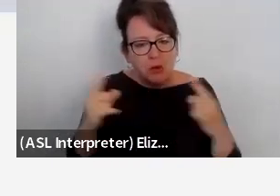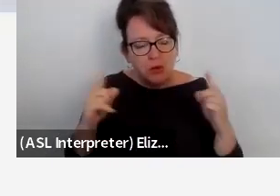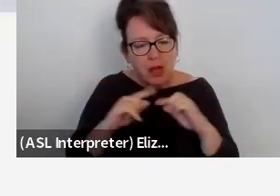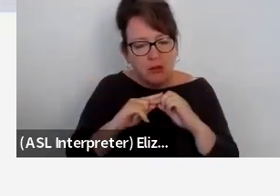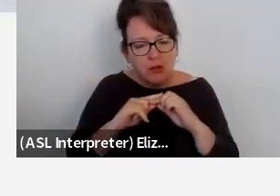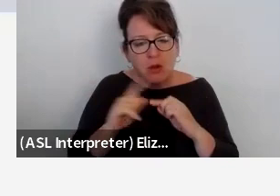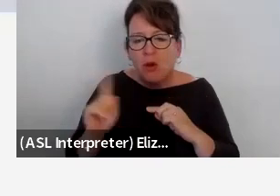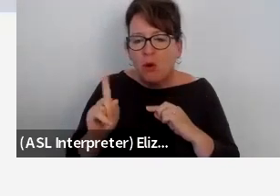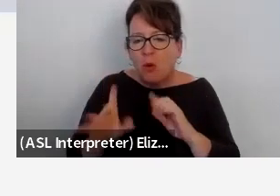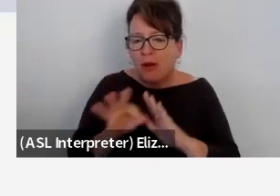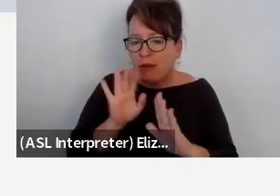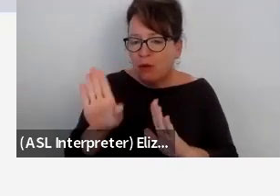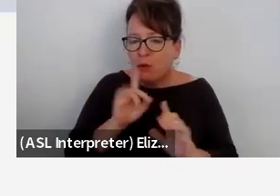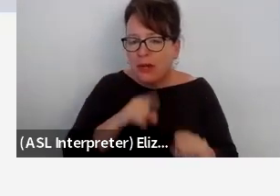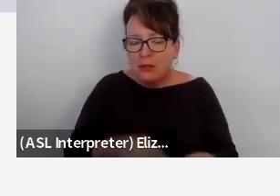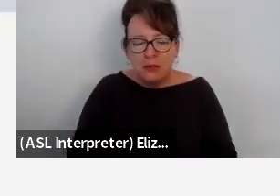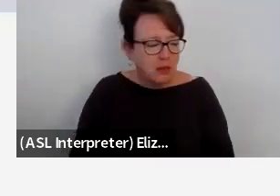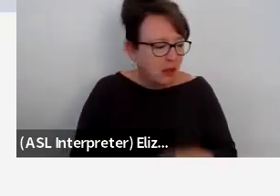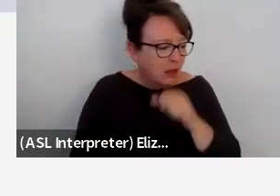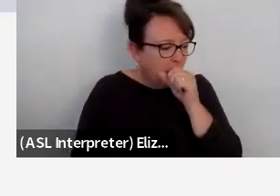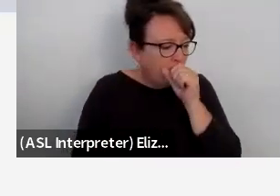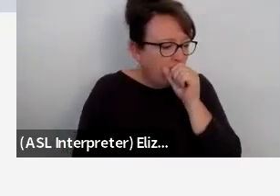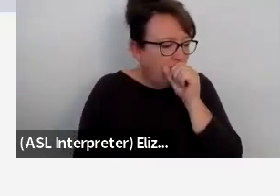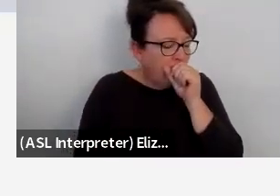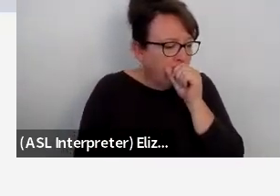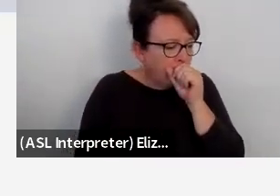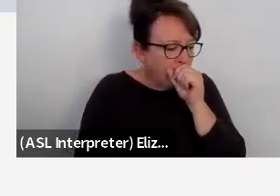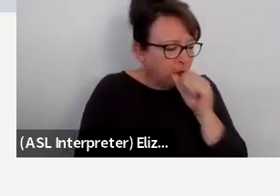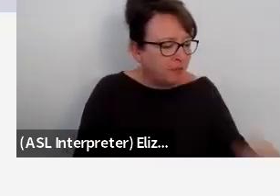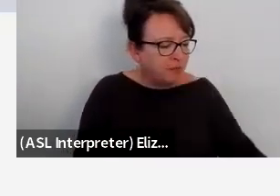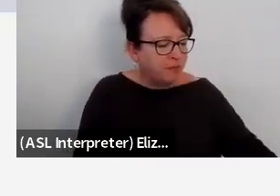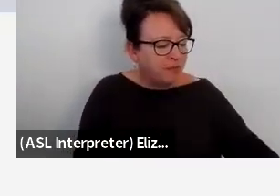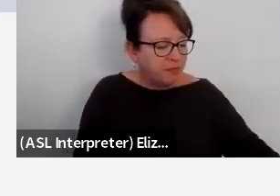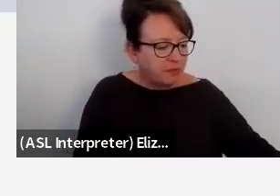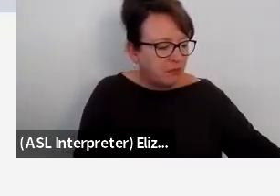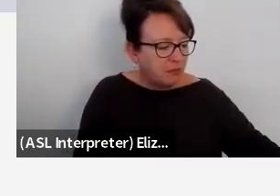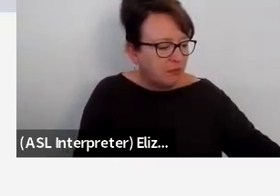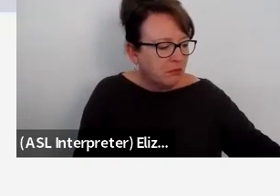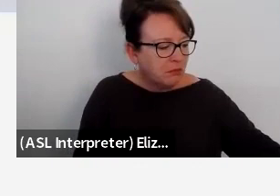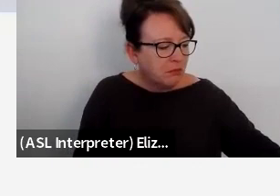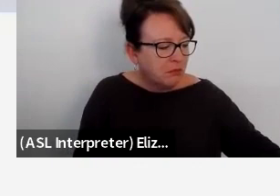seeking funding through our Climate and Air Quality Planning Program. Those that already have done some planning, know what technologies